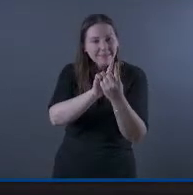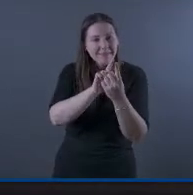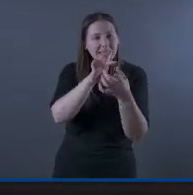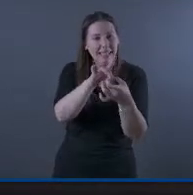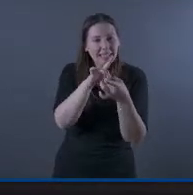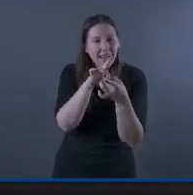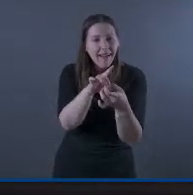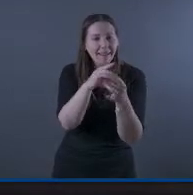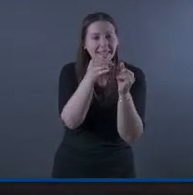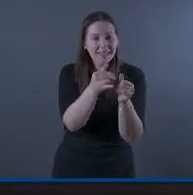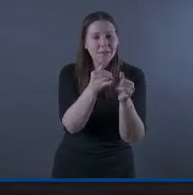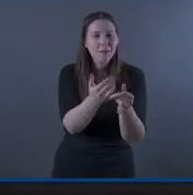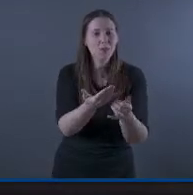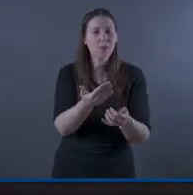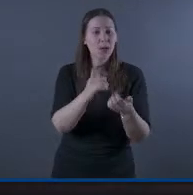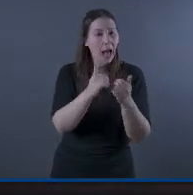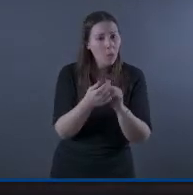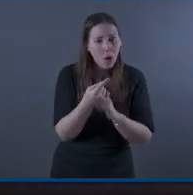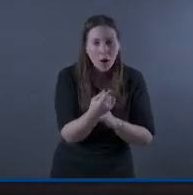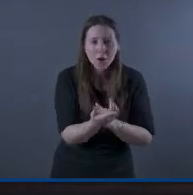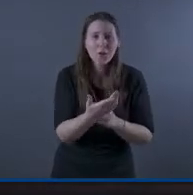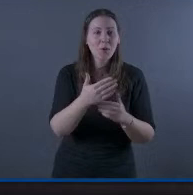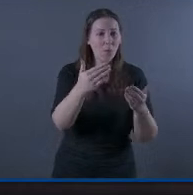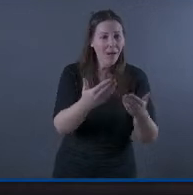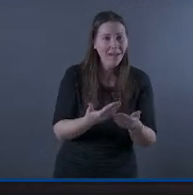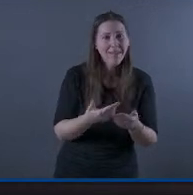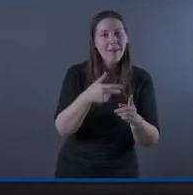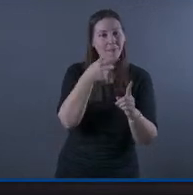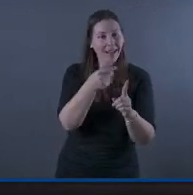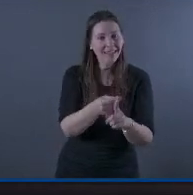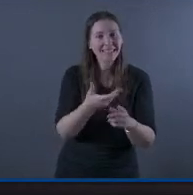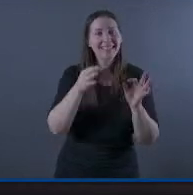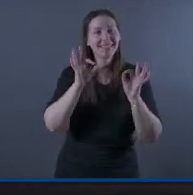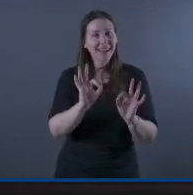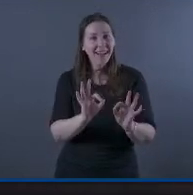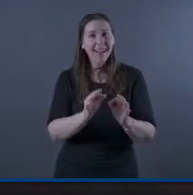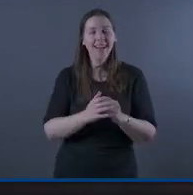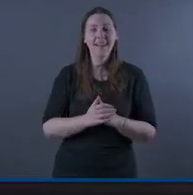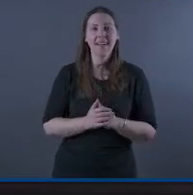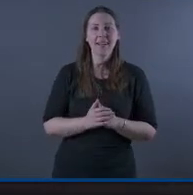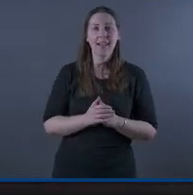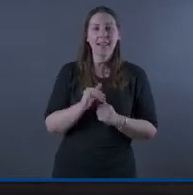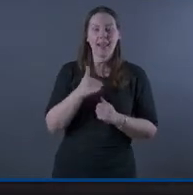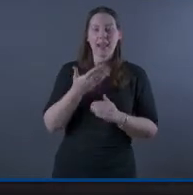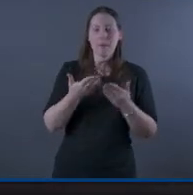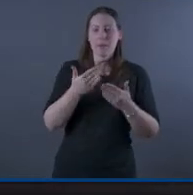out in the community and drops that fear level a little bit about coming in and people say,